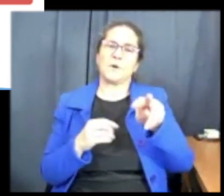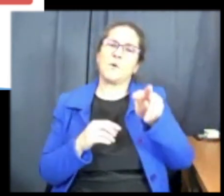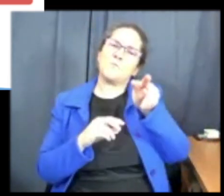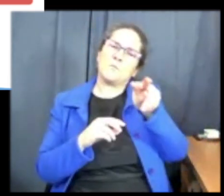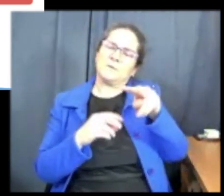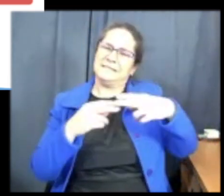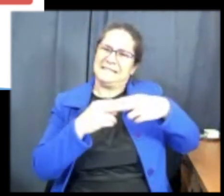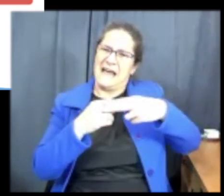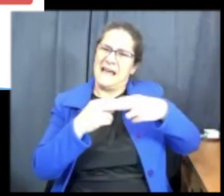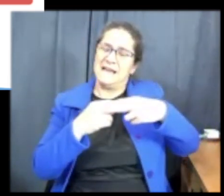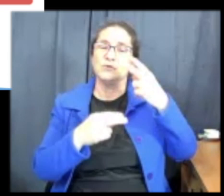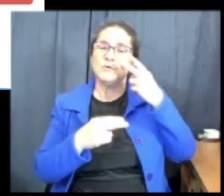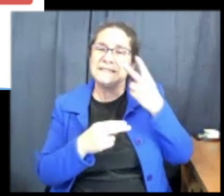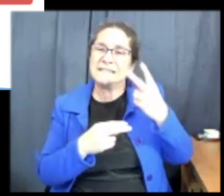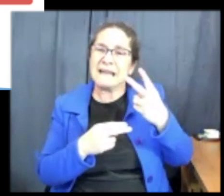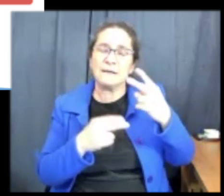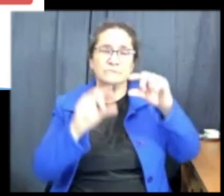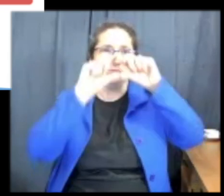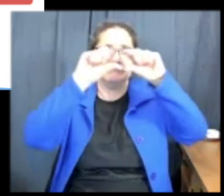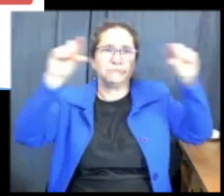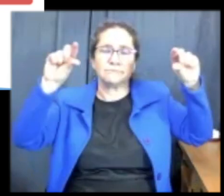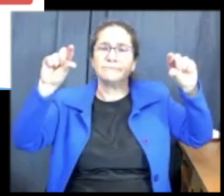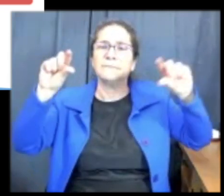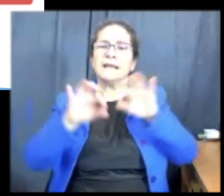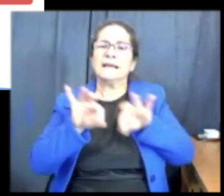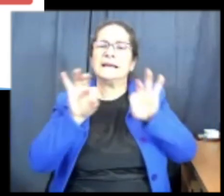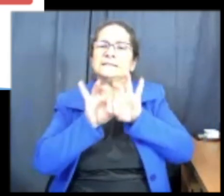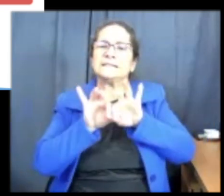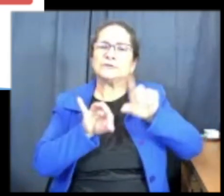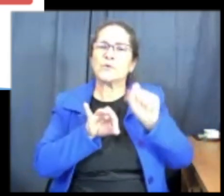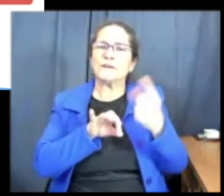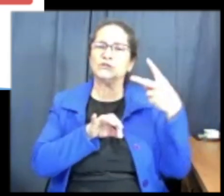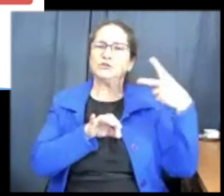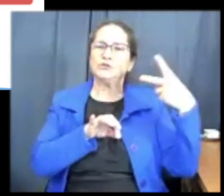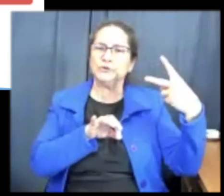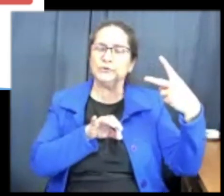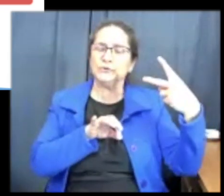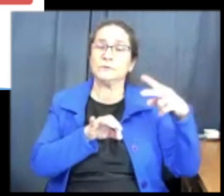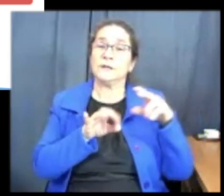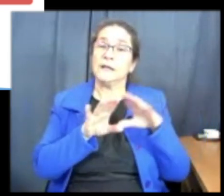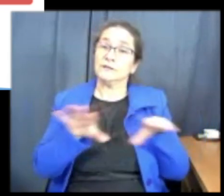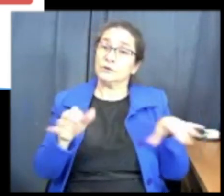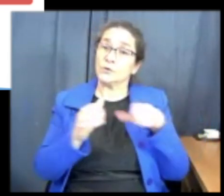essential question two are children with disabilities achieving at a high level.